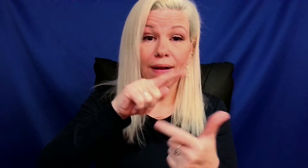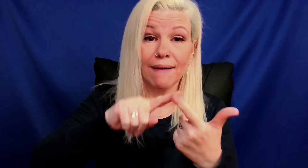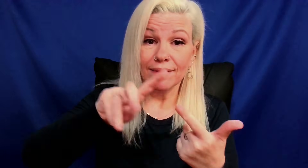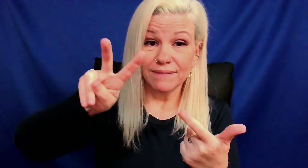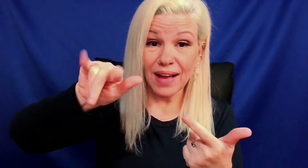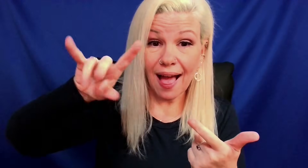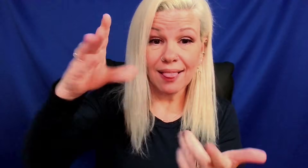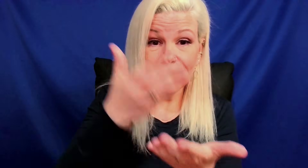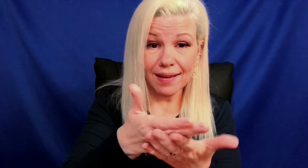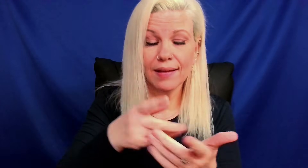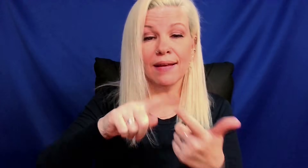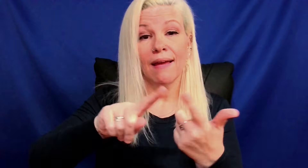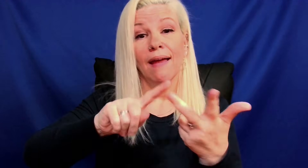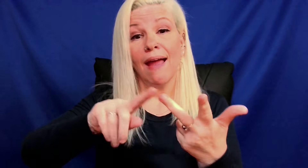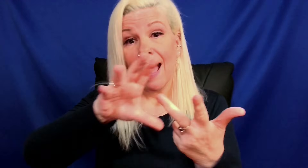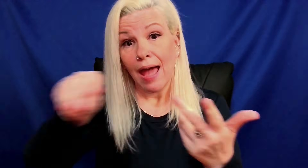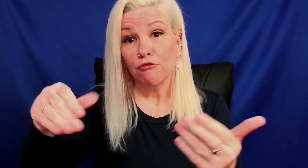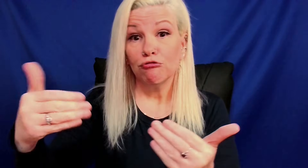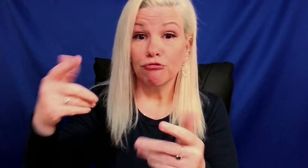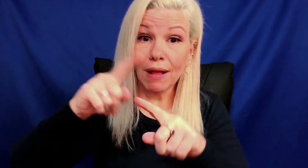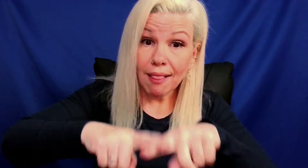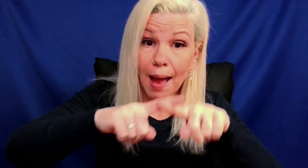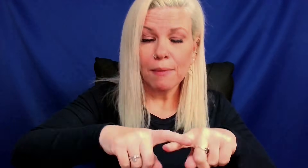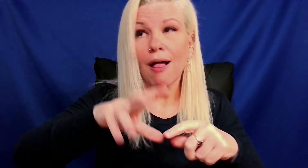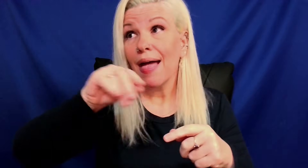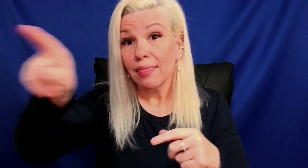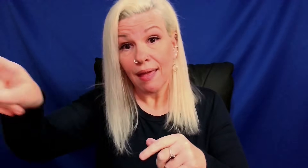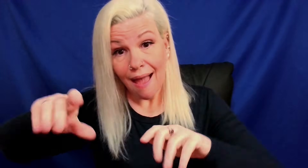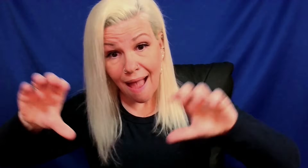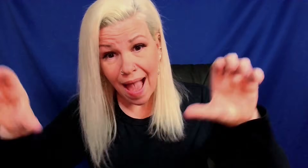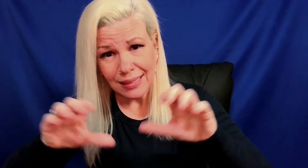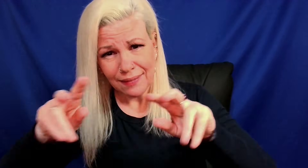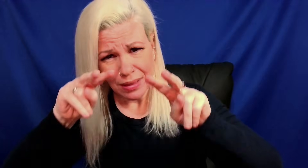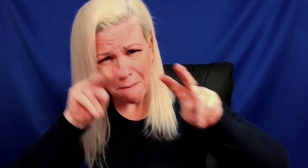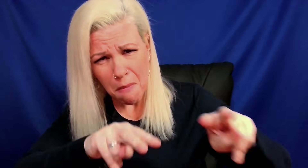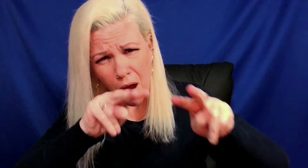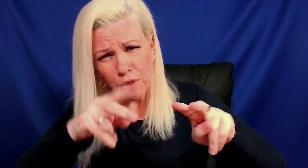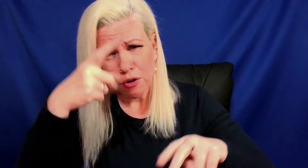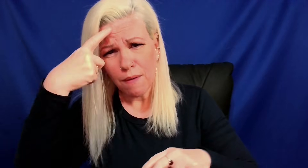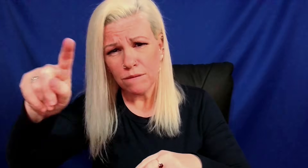and actively monitored for bias, then the problem is not the candidates.